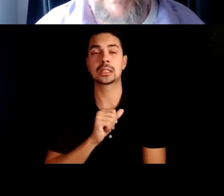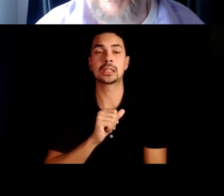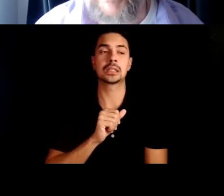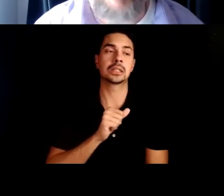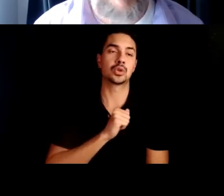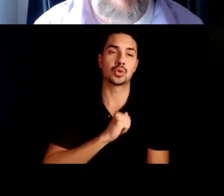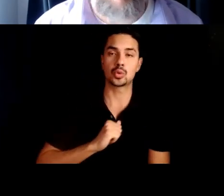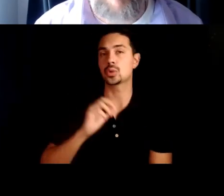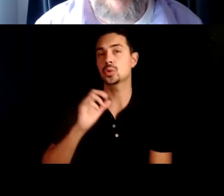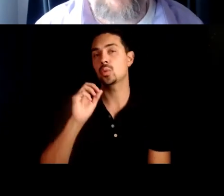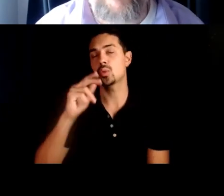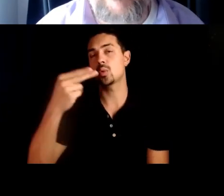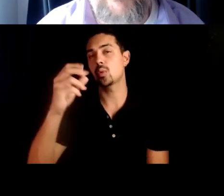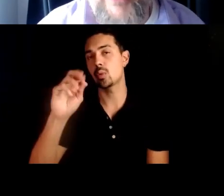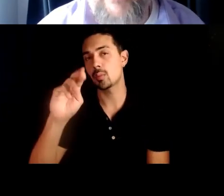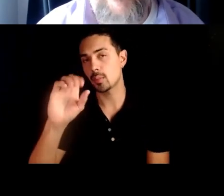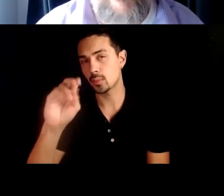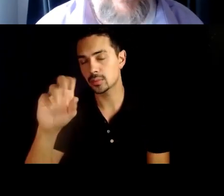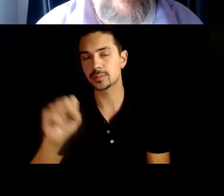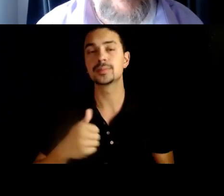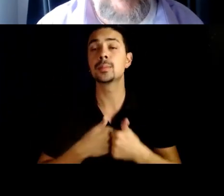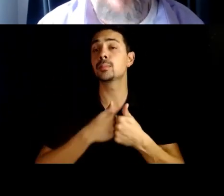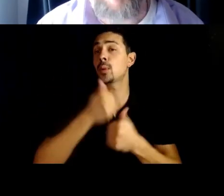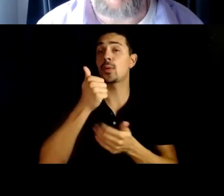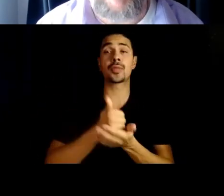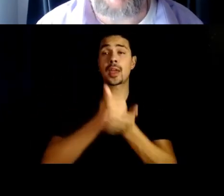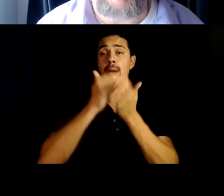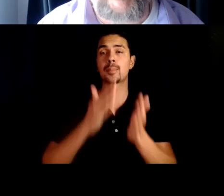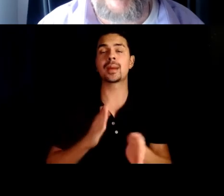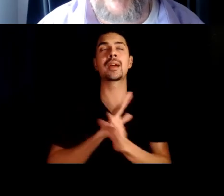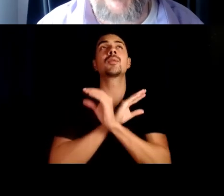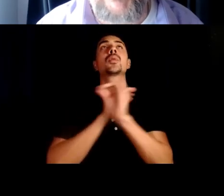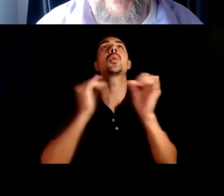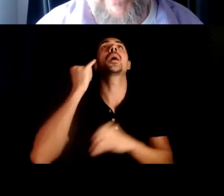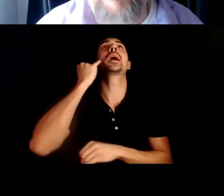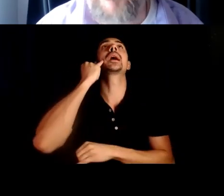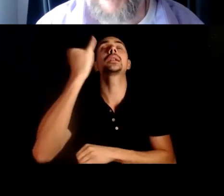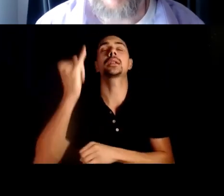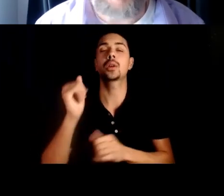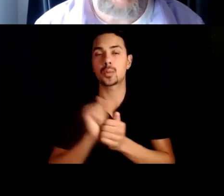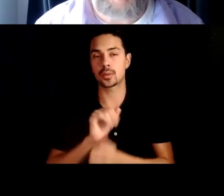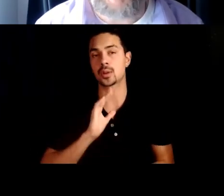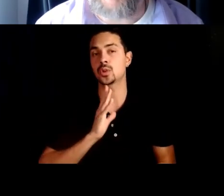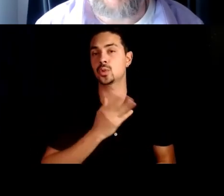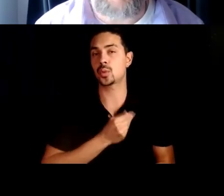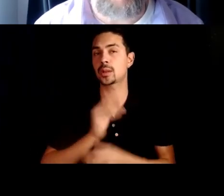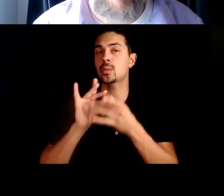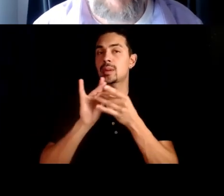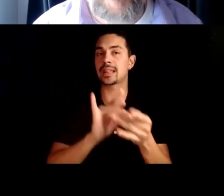that work in the world would have no idea about trans-related standards of care. Those of you who work